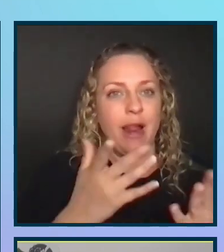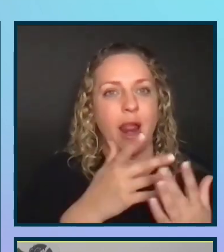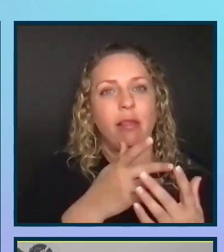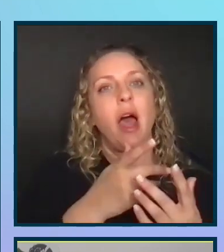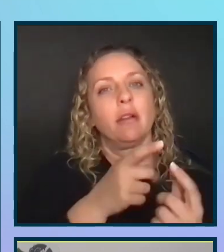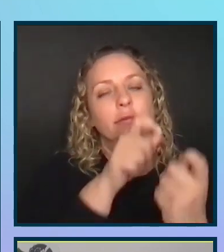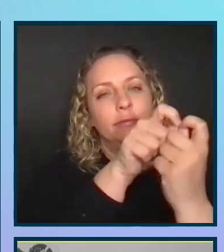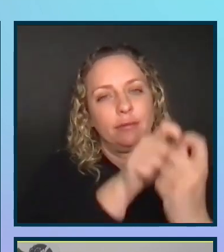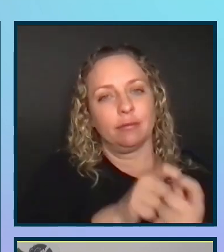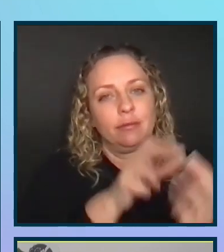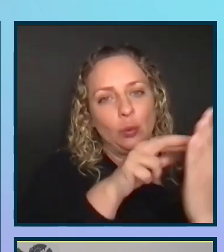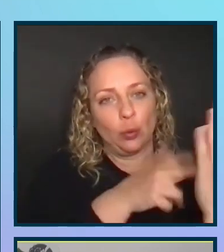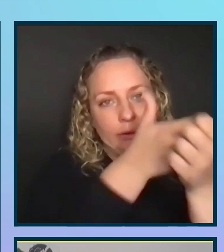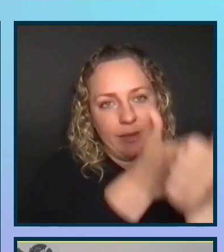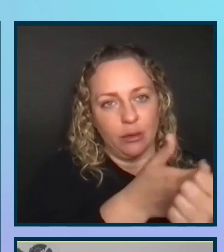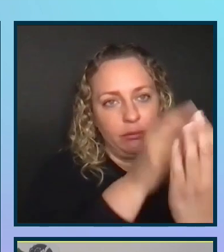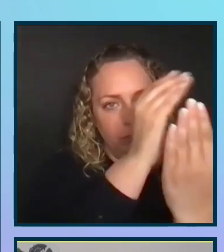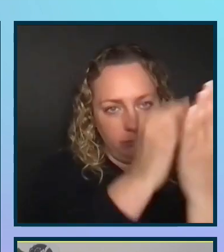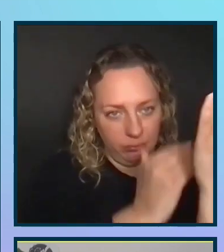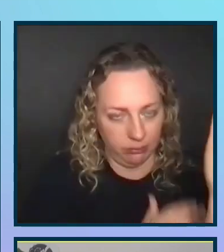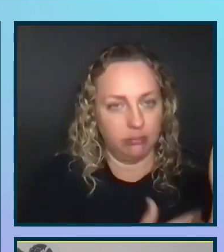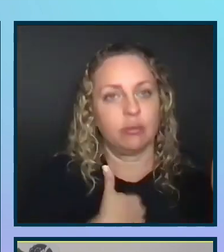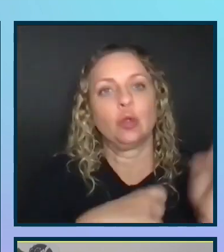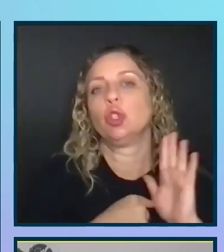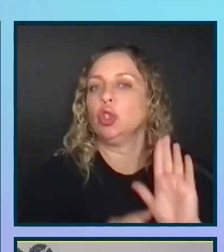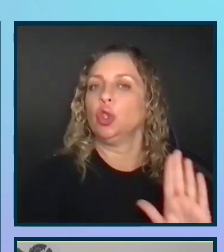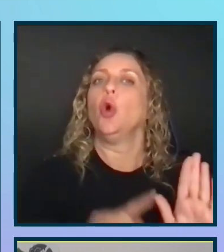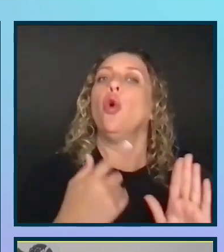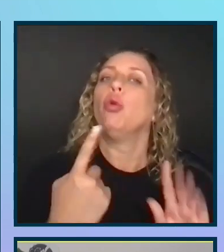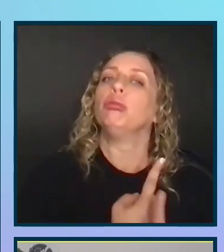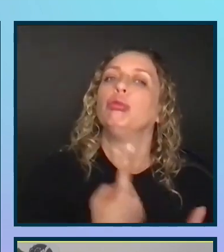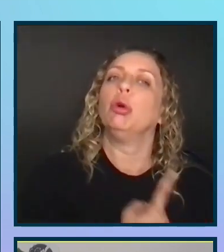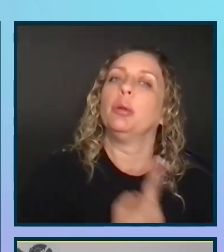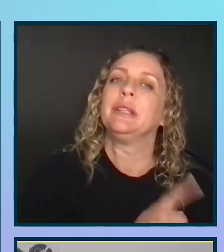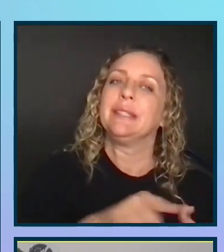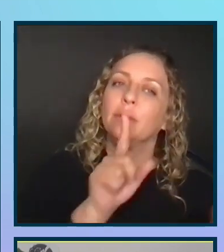for the developers so that it should display properly at different strengths and screen resolutions.